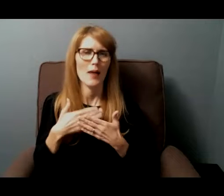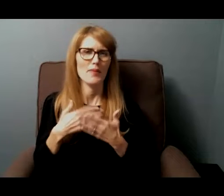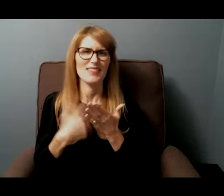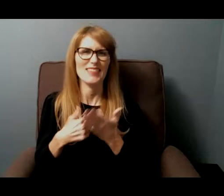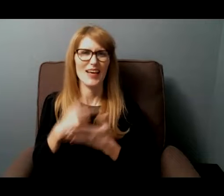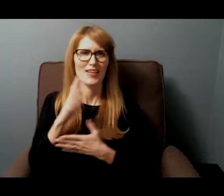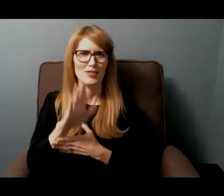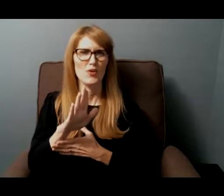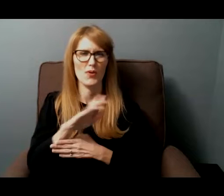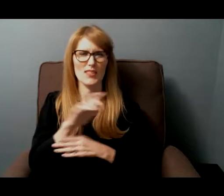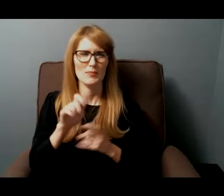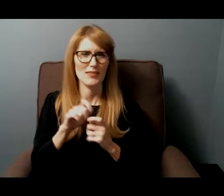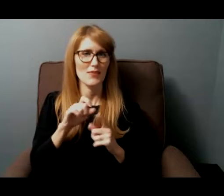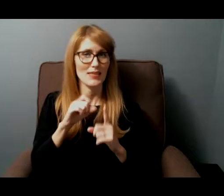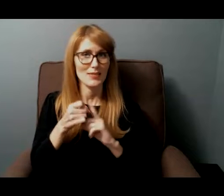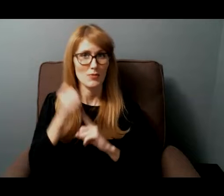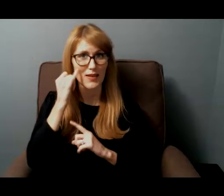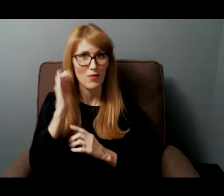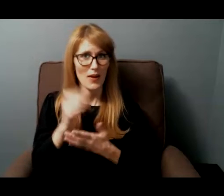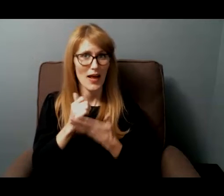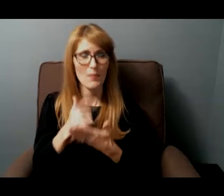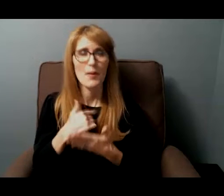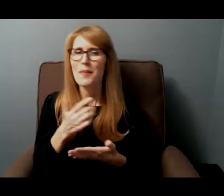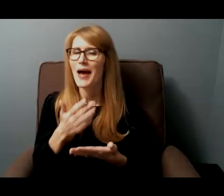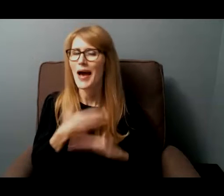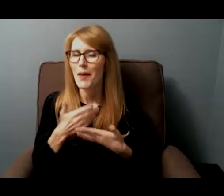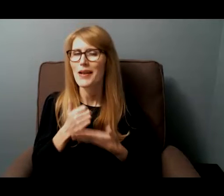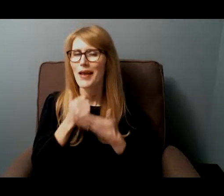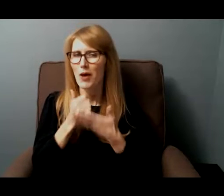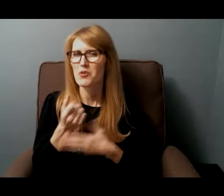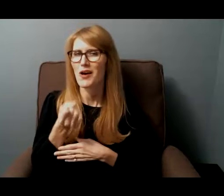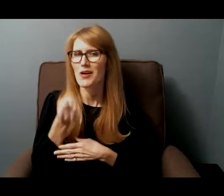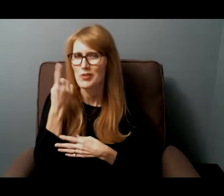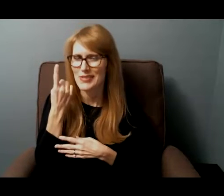you if that would be helpful. I am happy to help you understand how this information applies to